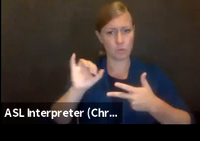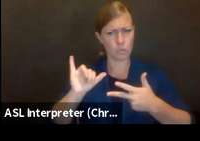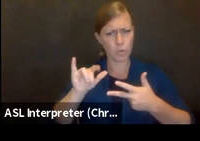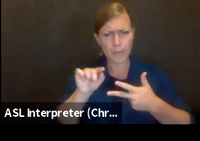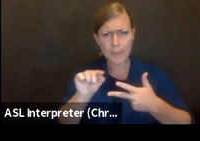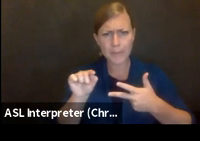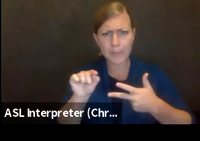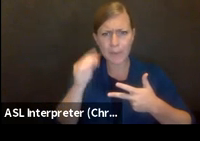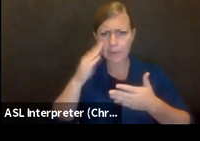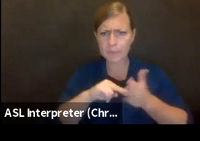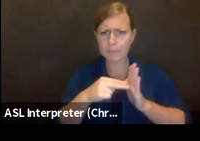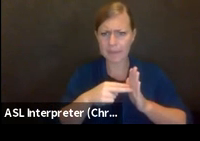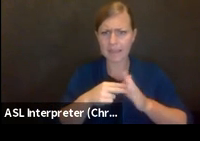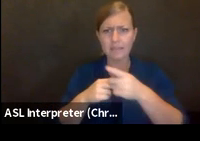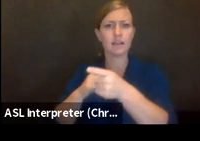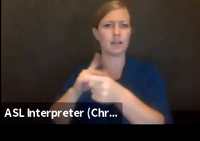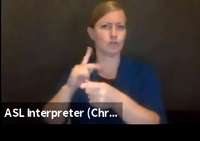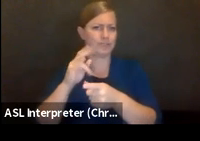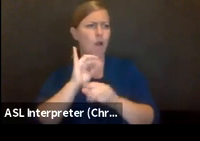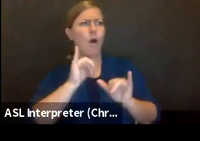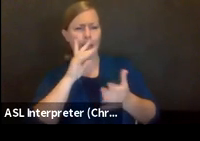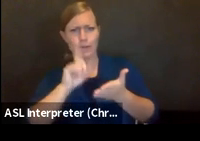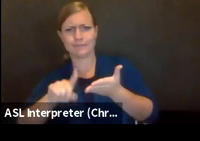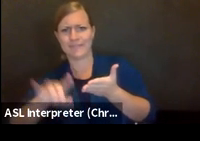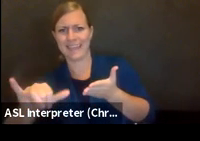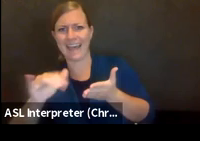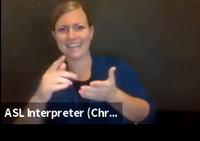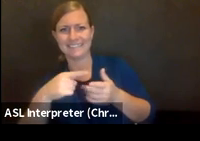Kristina Wambold: Yeah, I'll look it up in the background. When you go into parent and student communication. Okay.